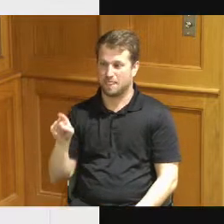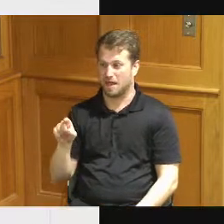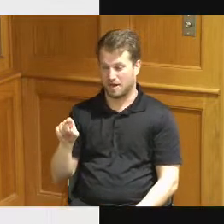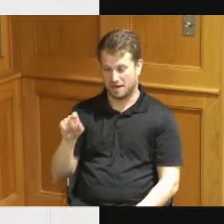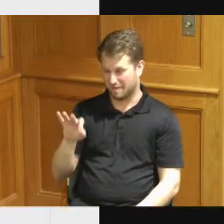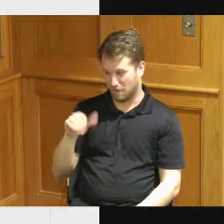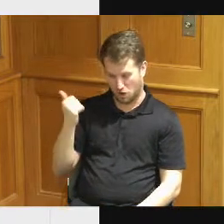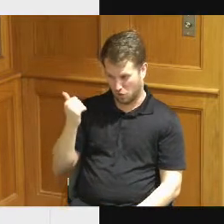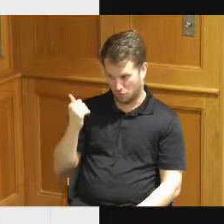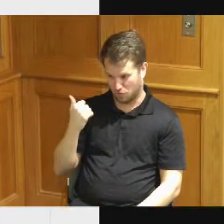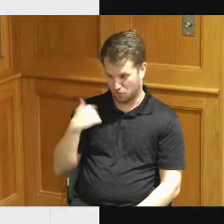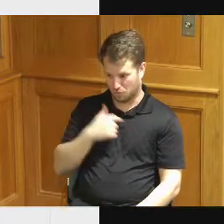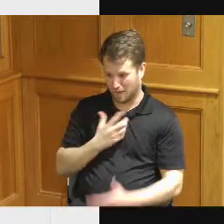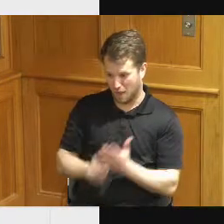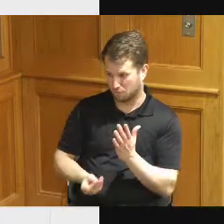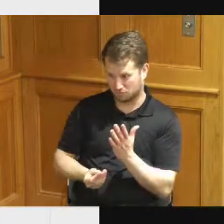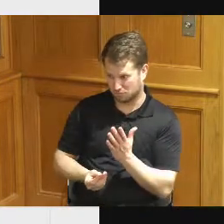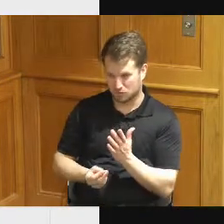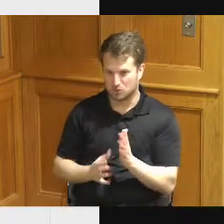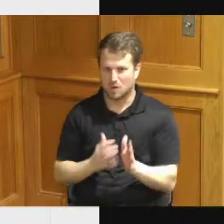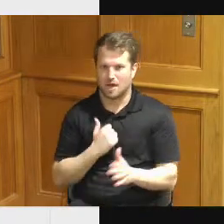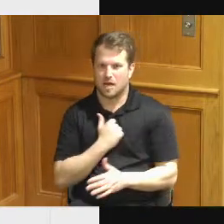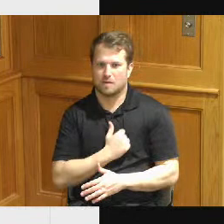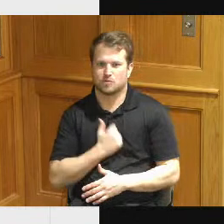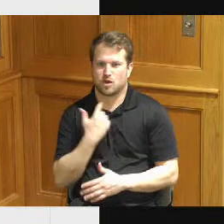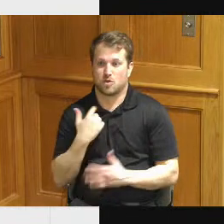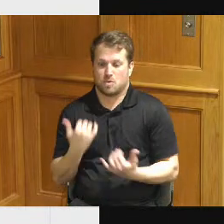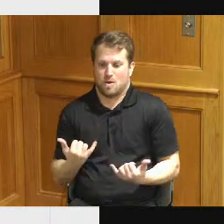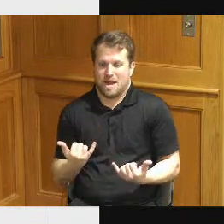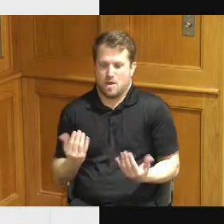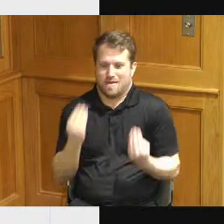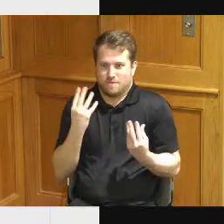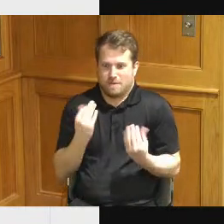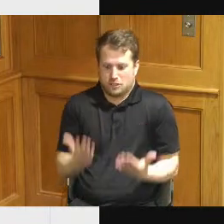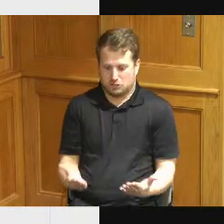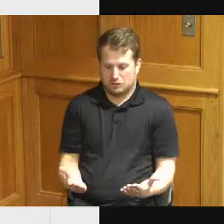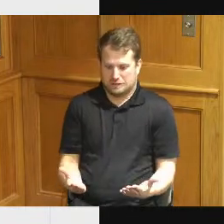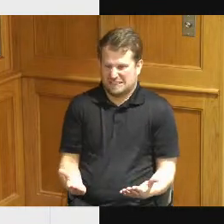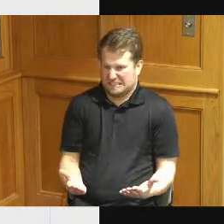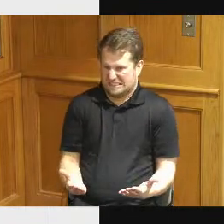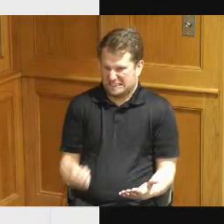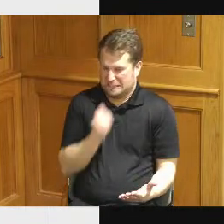missing yeah I'm I'm sorry just with what I have in front of me I'm not sure I'm I'm gathering you